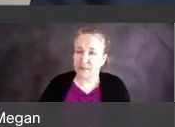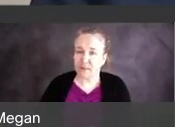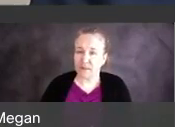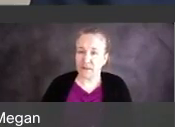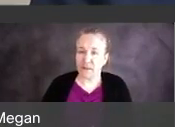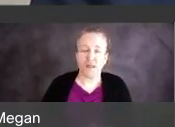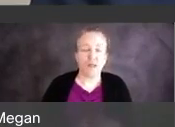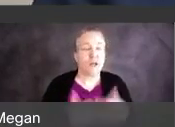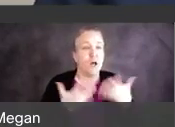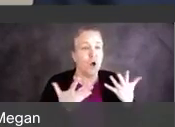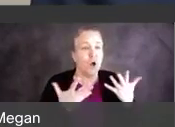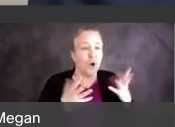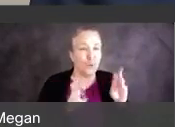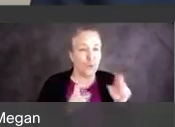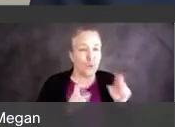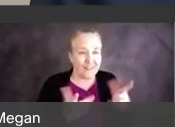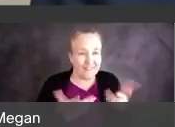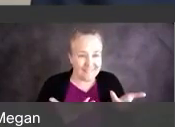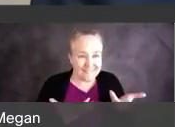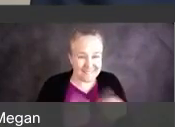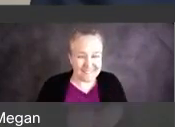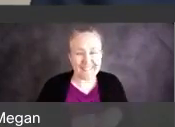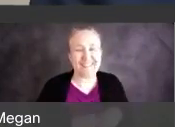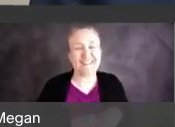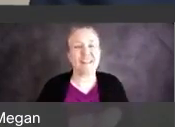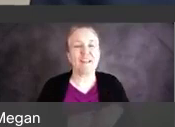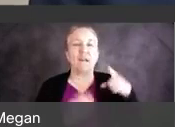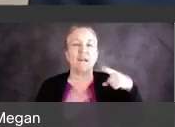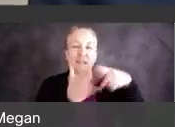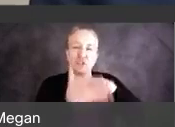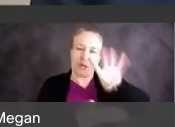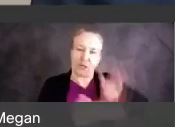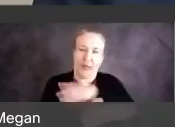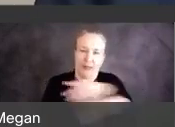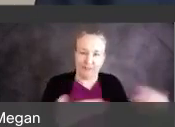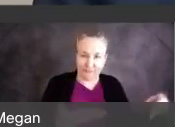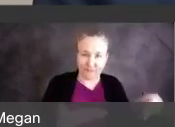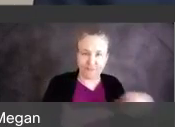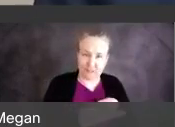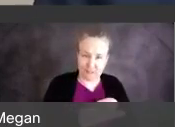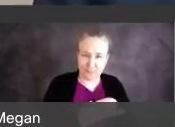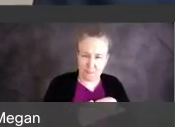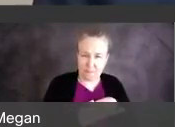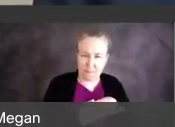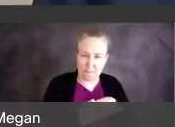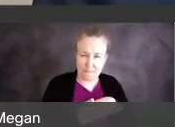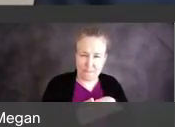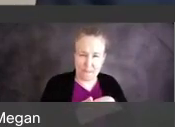[Commissioner Arkoosh] Well, they showed us a graph. I don't really know that I can